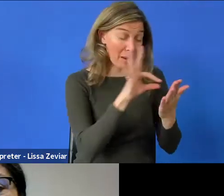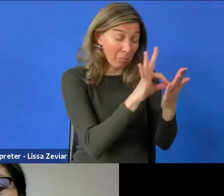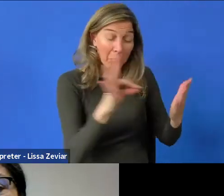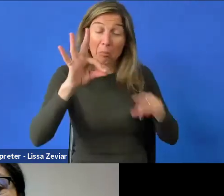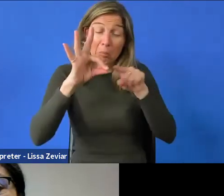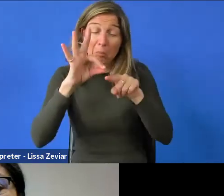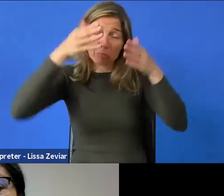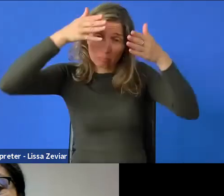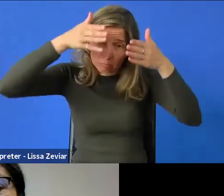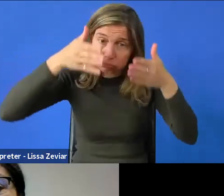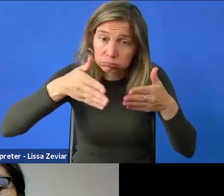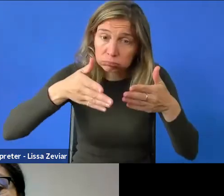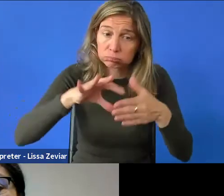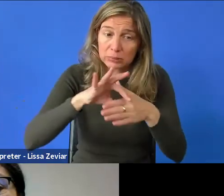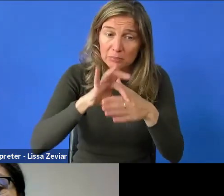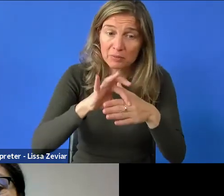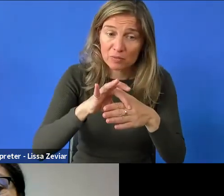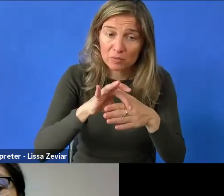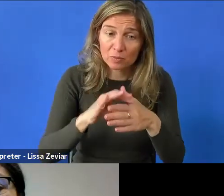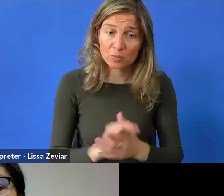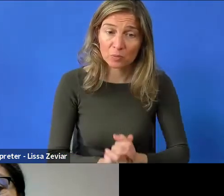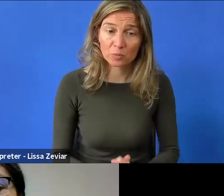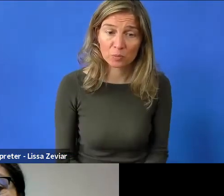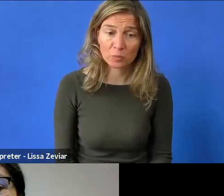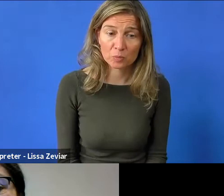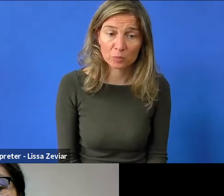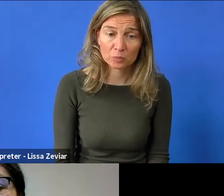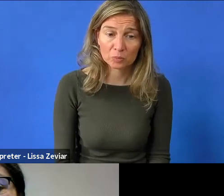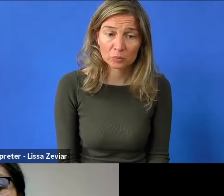When we talk about the optional protocols to CEDAW and to CRPD,